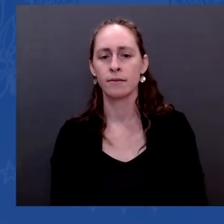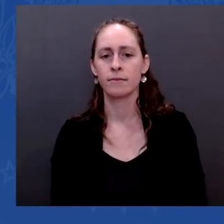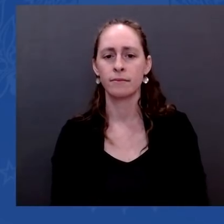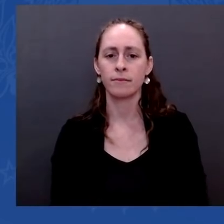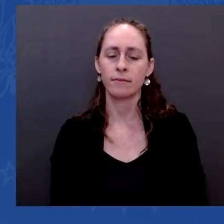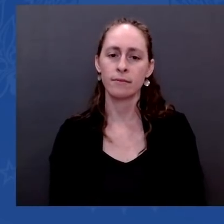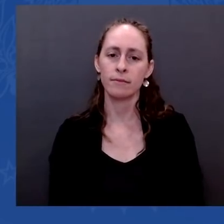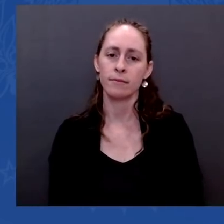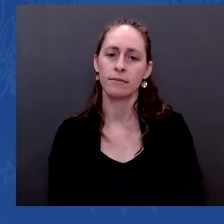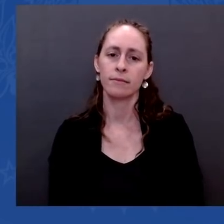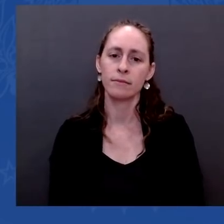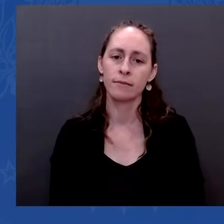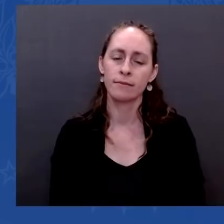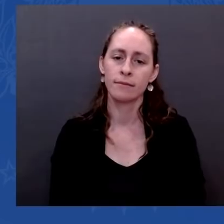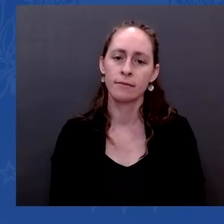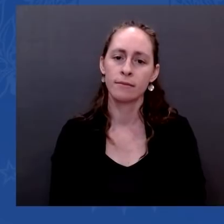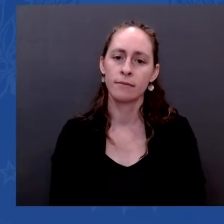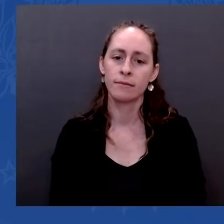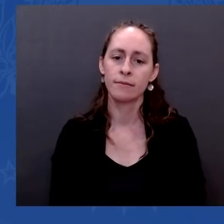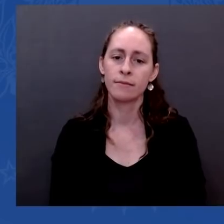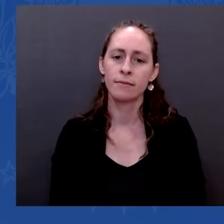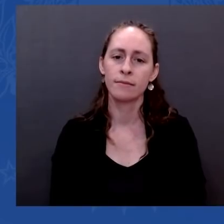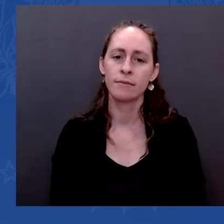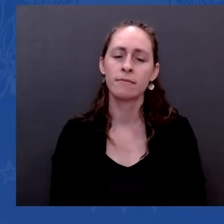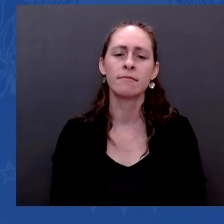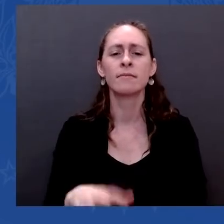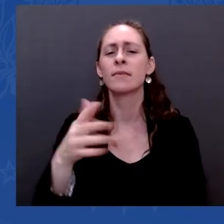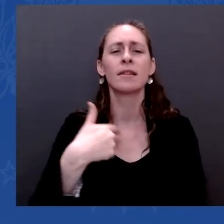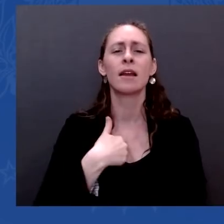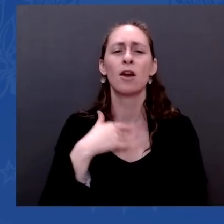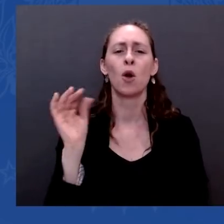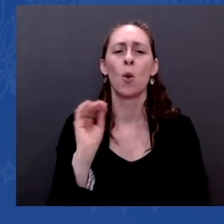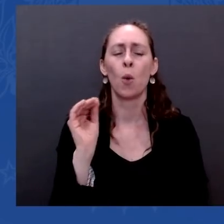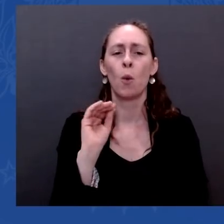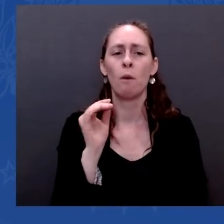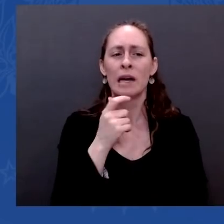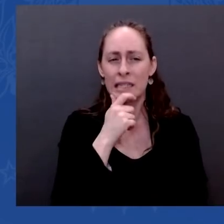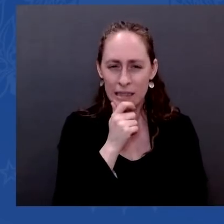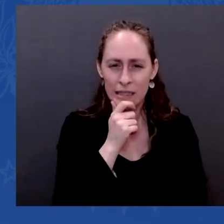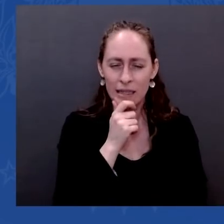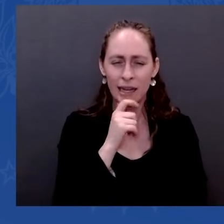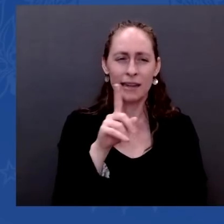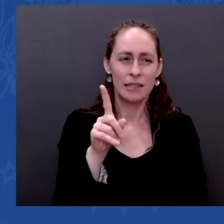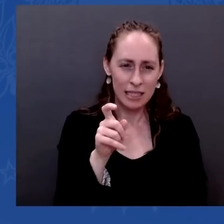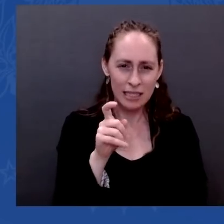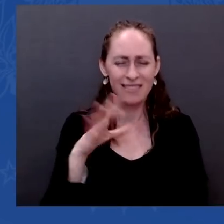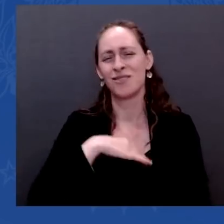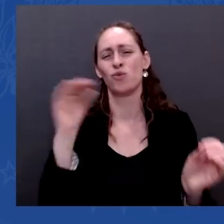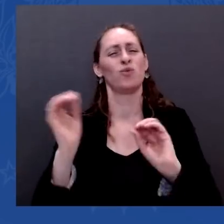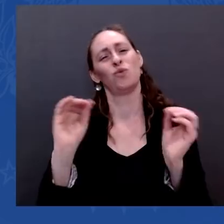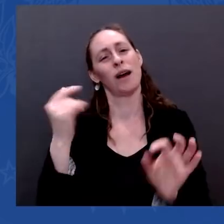Ally and one of the leading physical powers in NATO, number one.